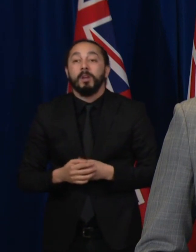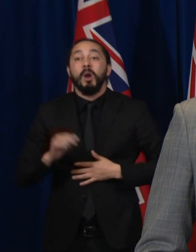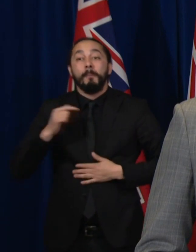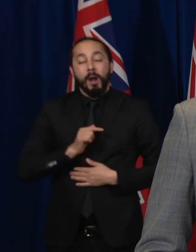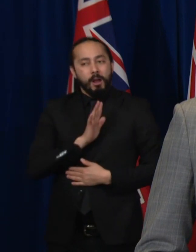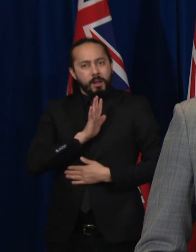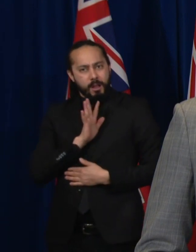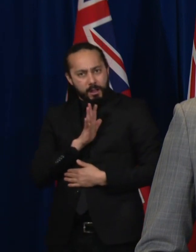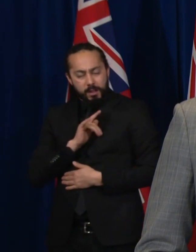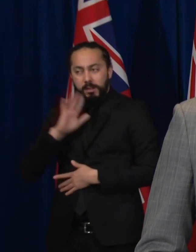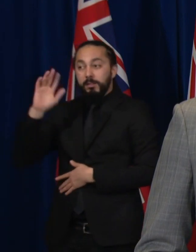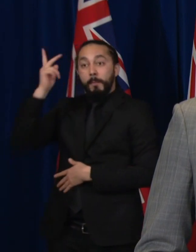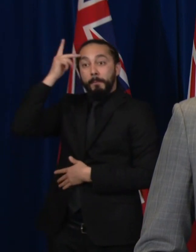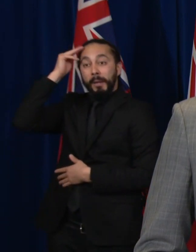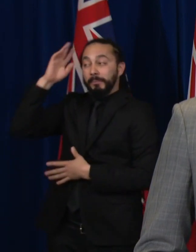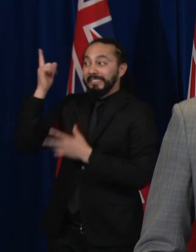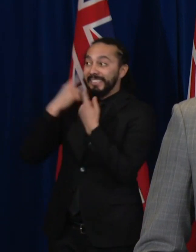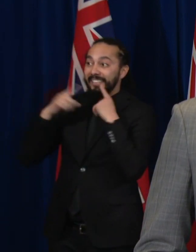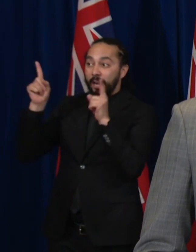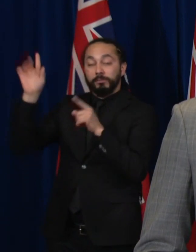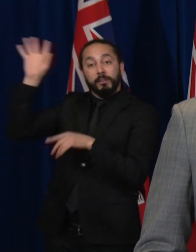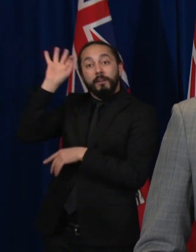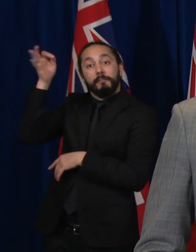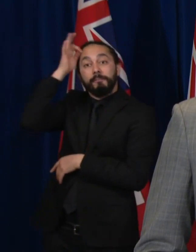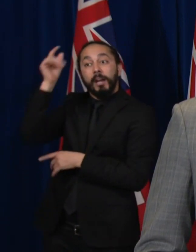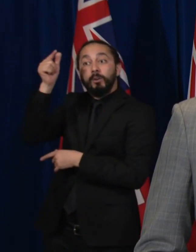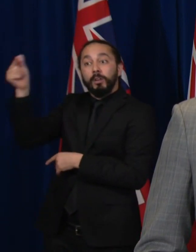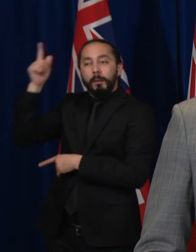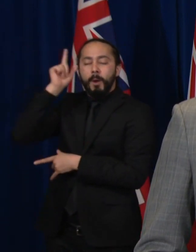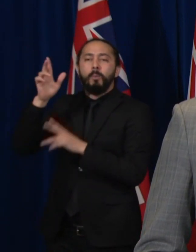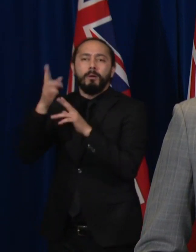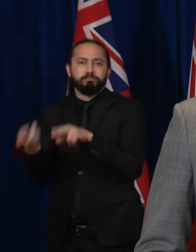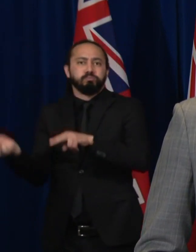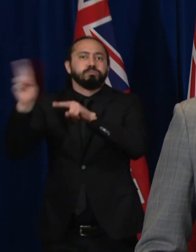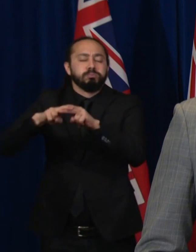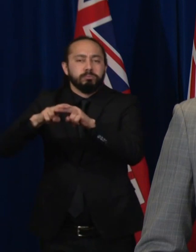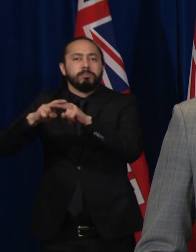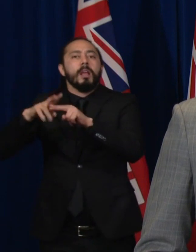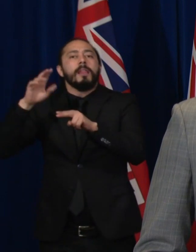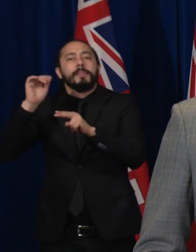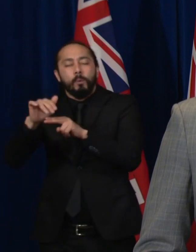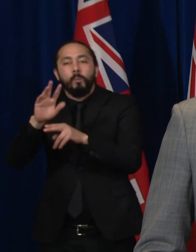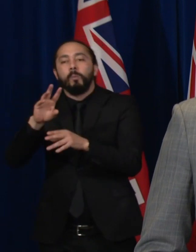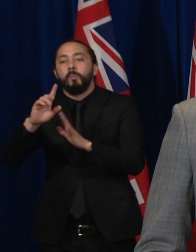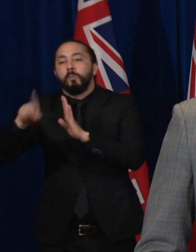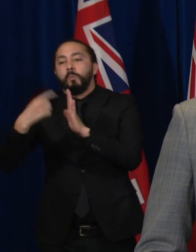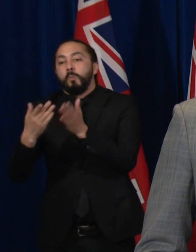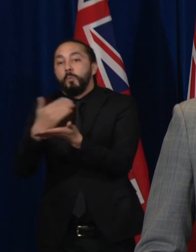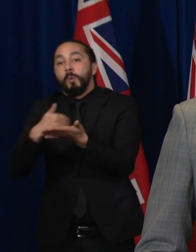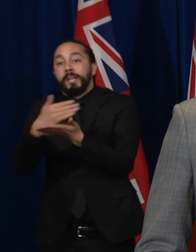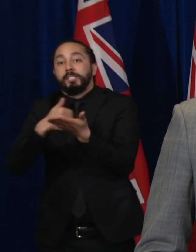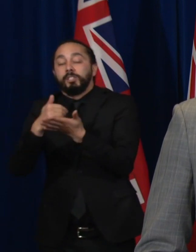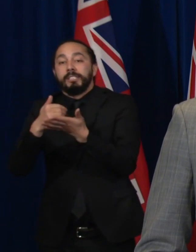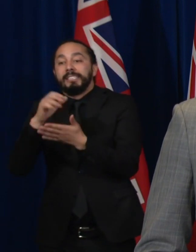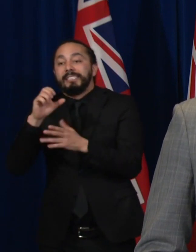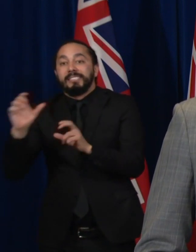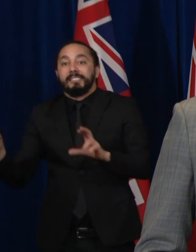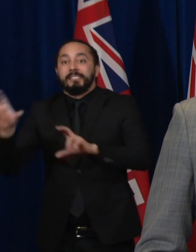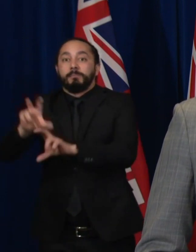government will be increasing the small business wage subsidy. This The brave men, living and dead, who struggled here, will put us in line with many of our European counterparts and along with